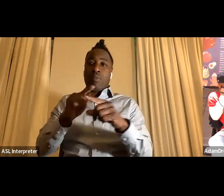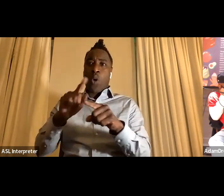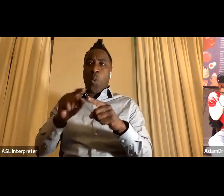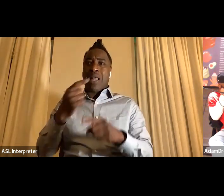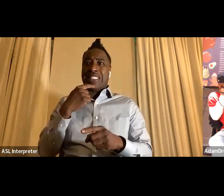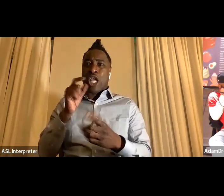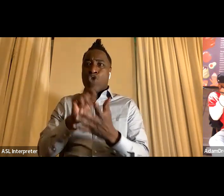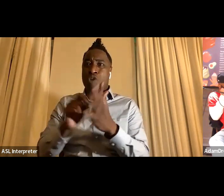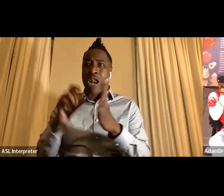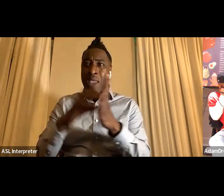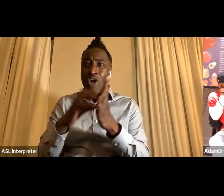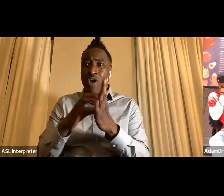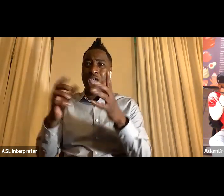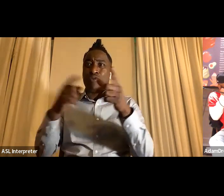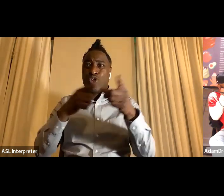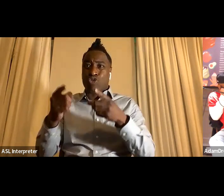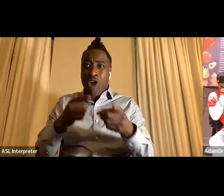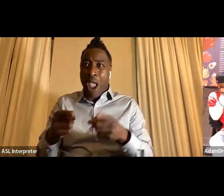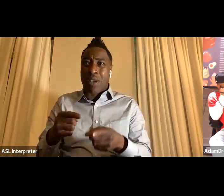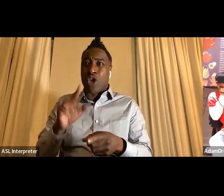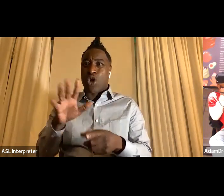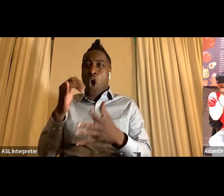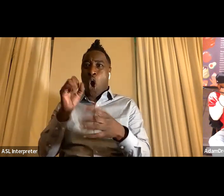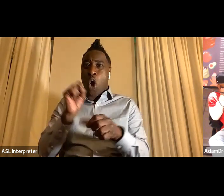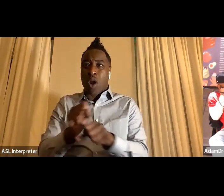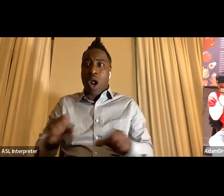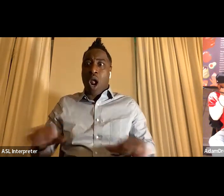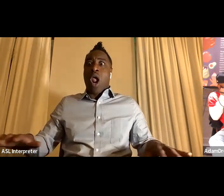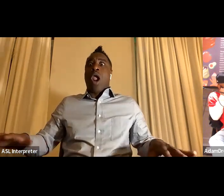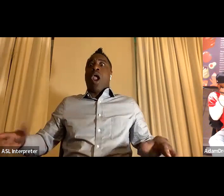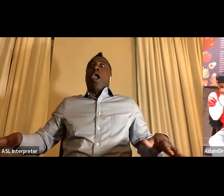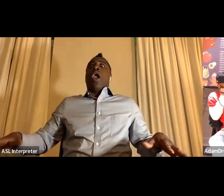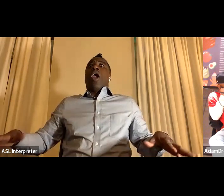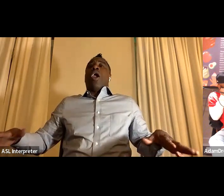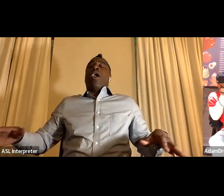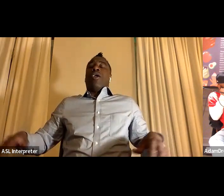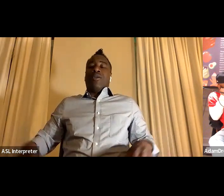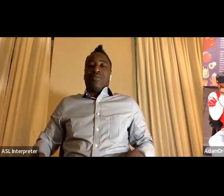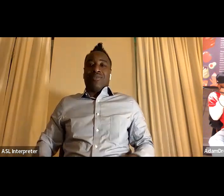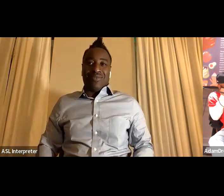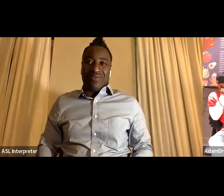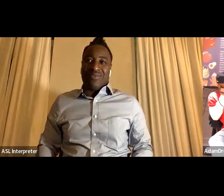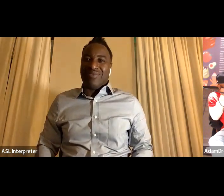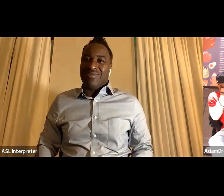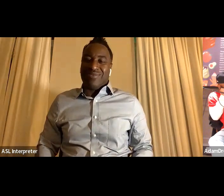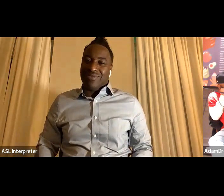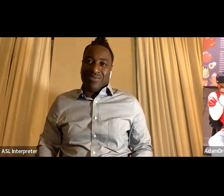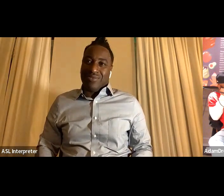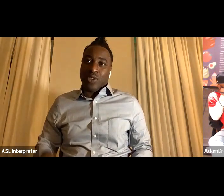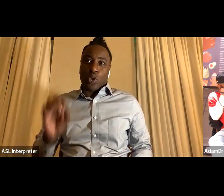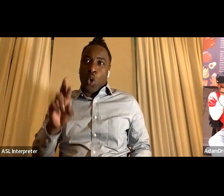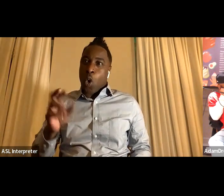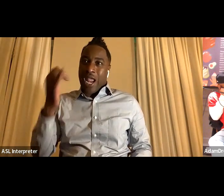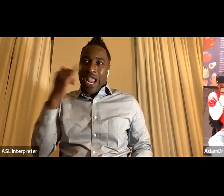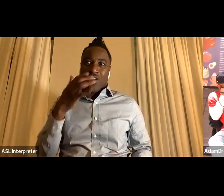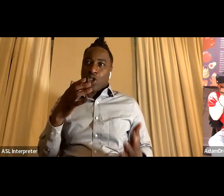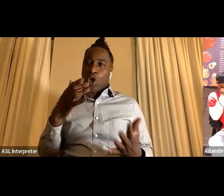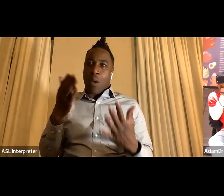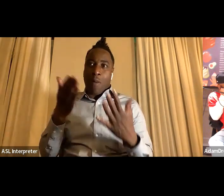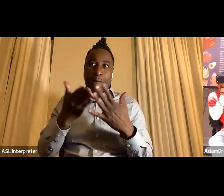describing something or telling it, tell you about your work or that it I don't let it be a portfolio either, whether you have to describe each piece.